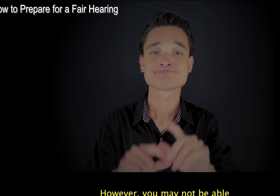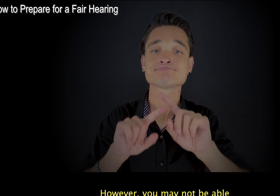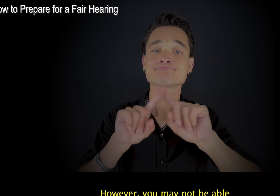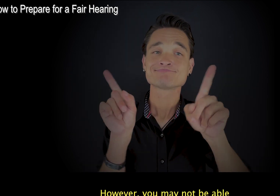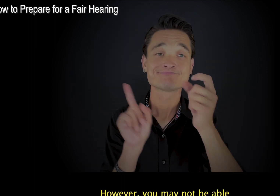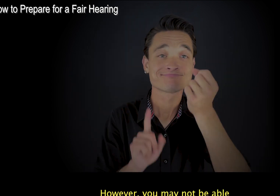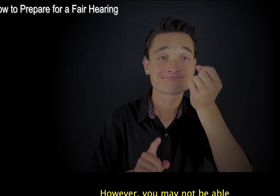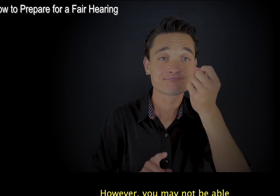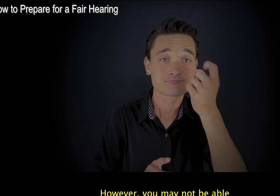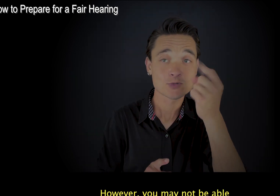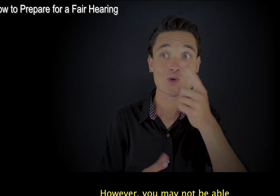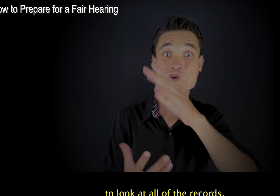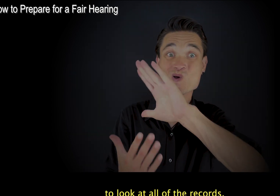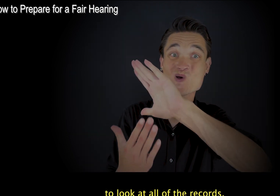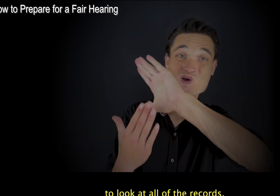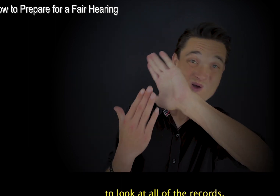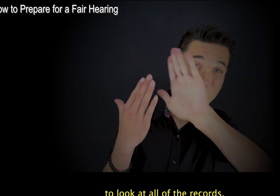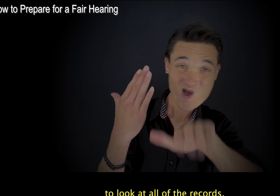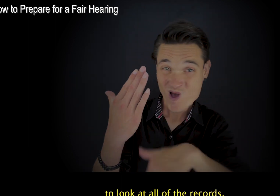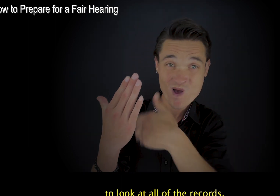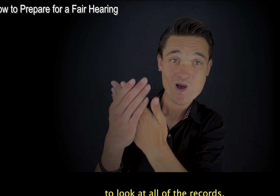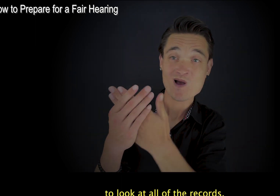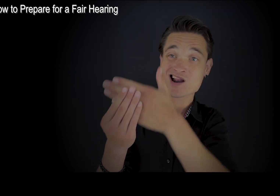However, you may not be able to look at all of the records.